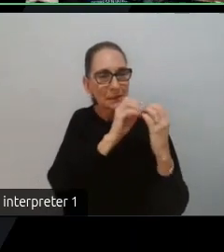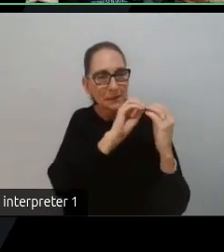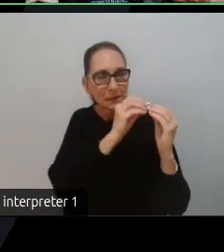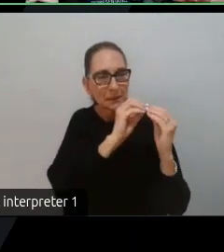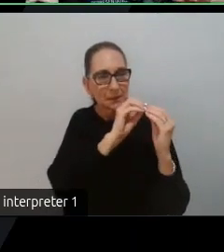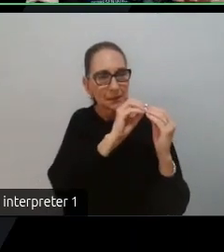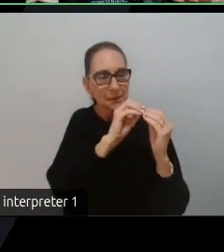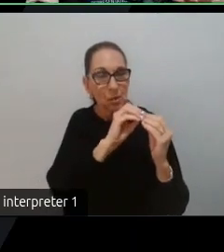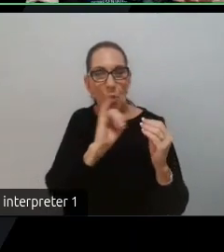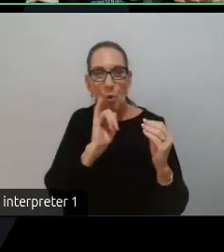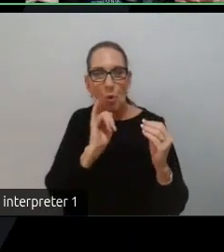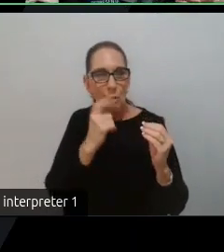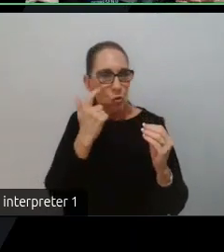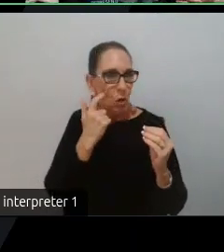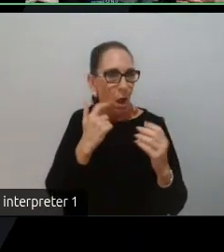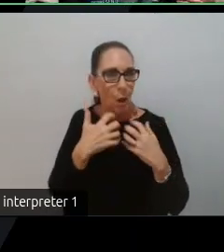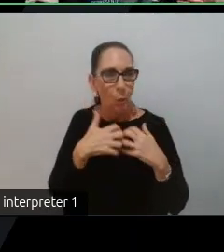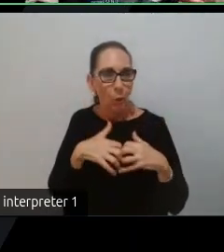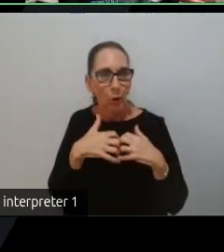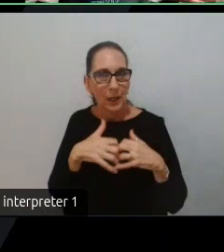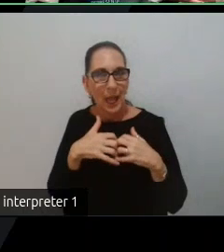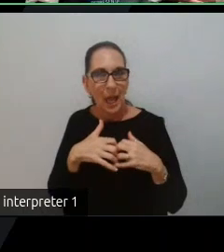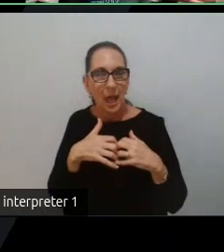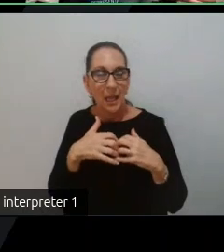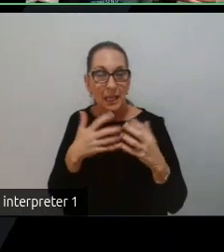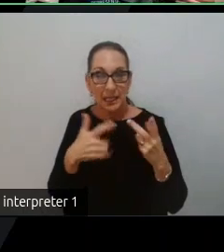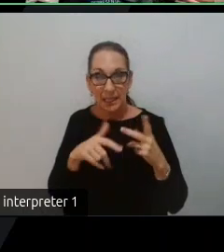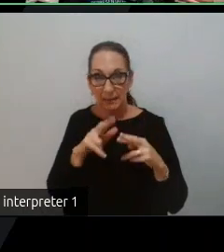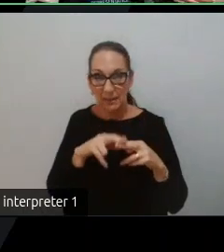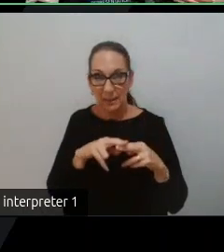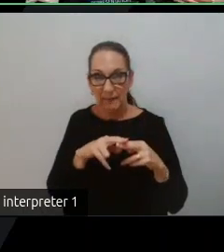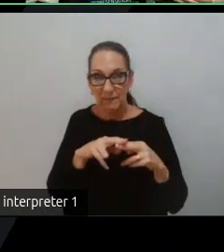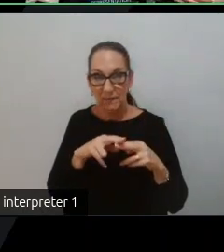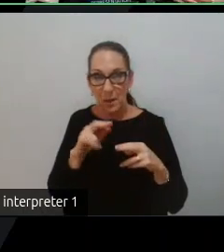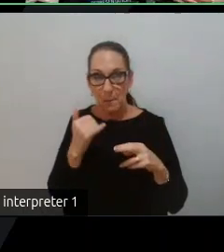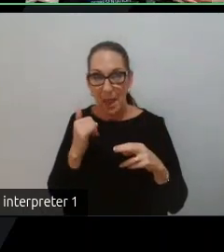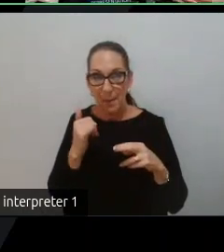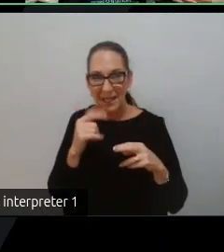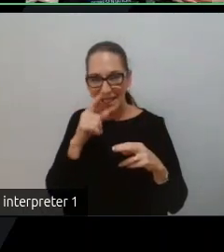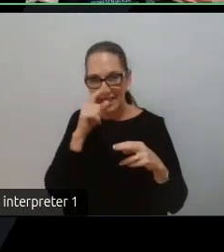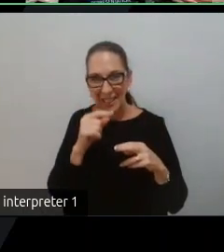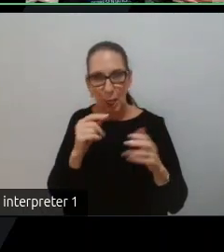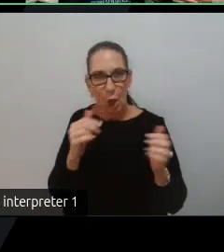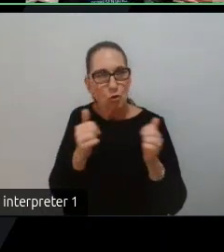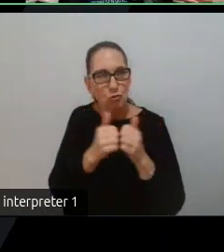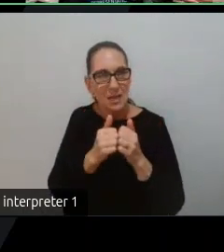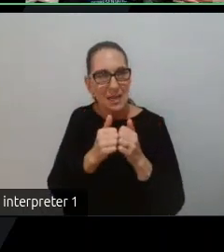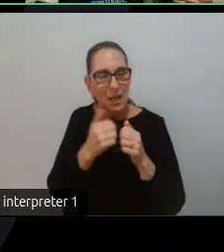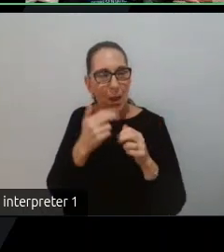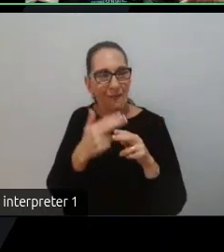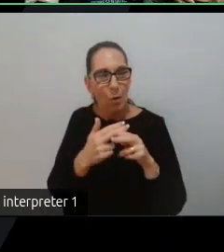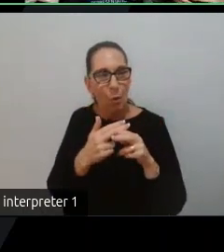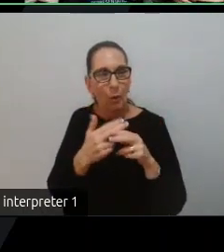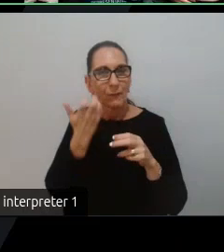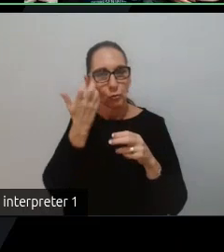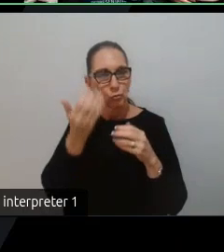or not there can be some agreement about what the process should be in the litigation going forward.